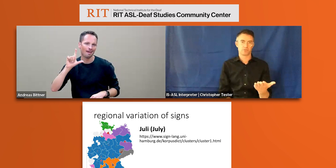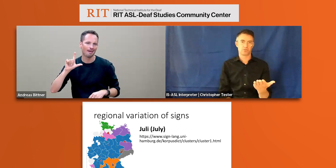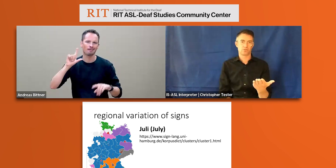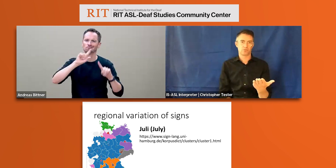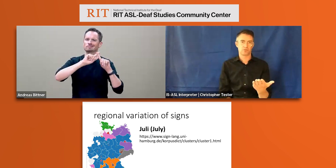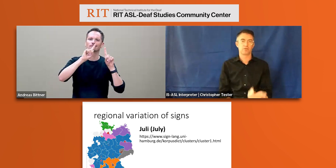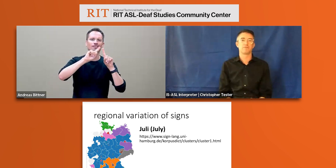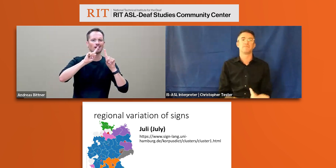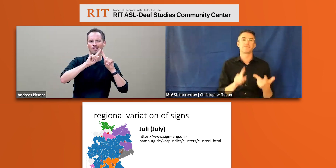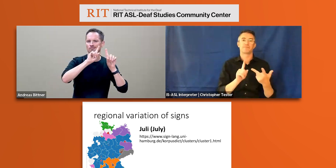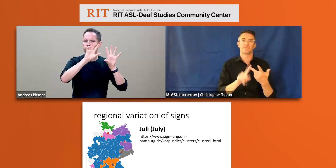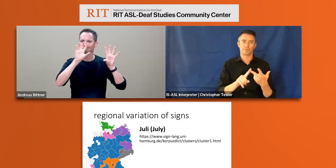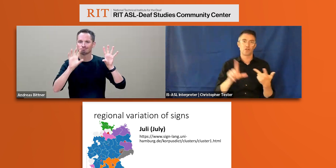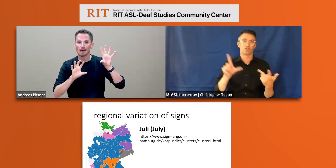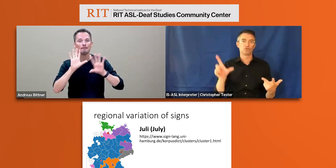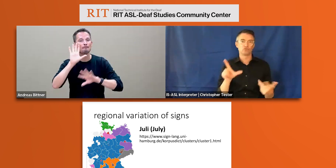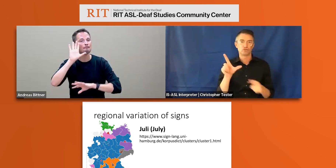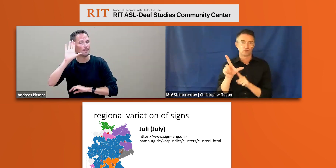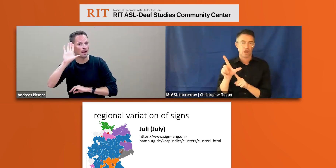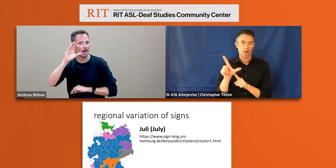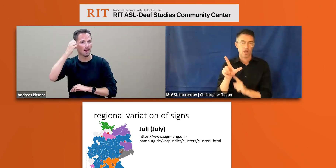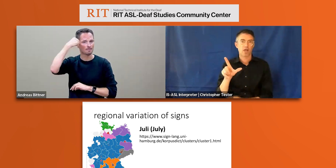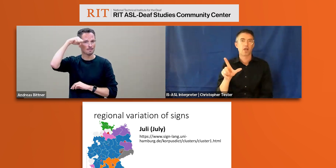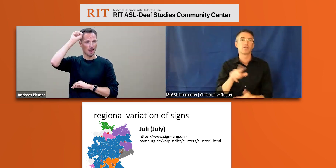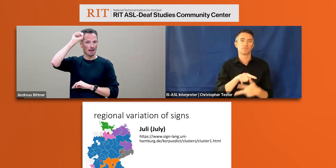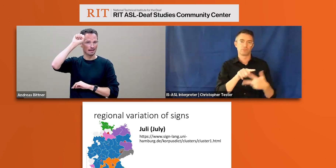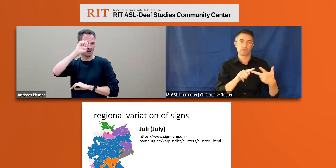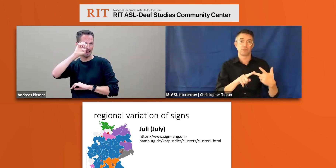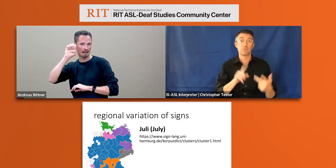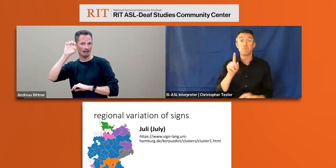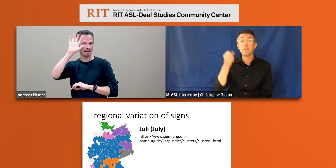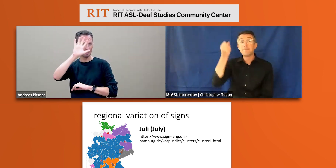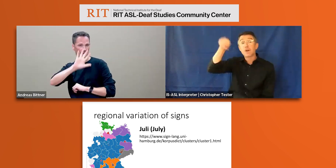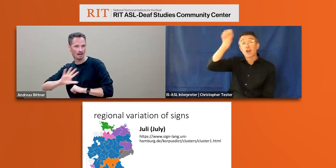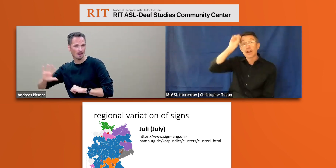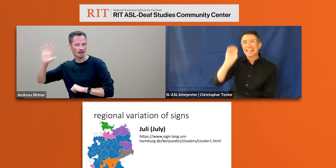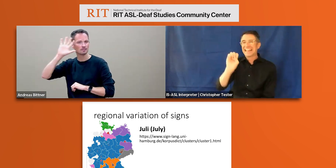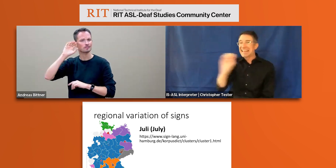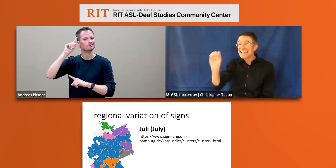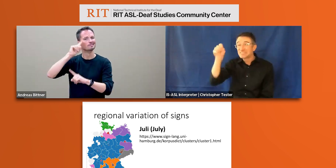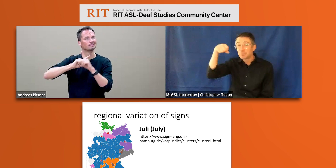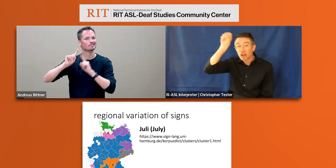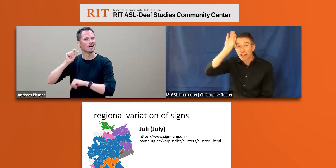There are various ways to fingerspell Juli or July in German.